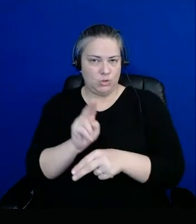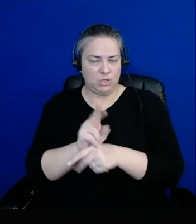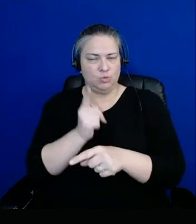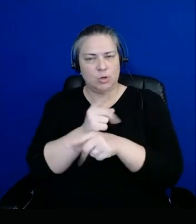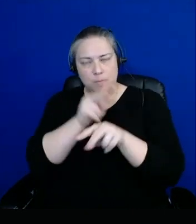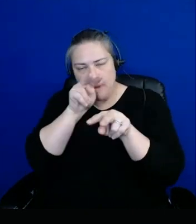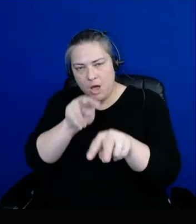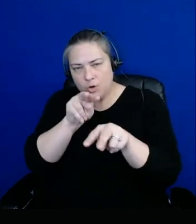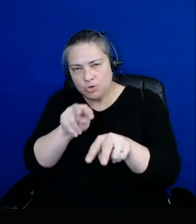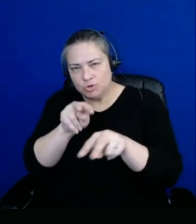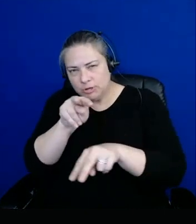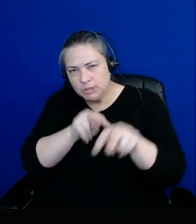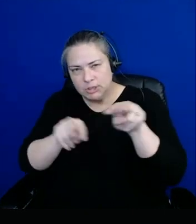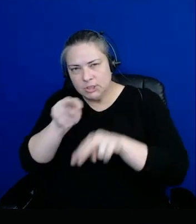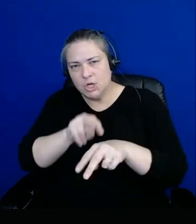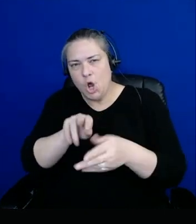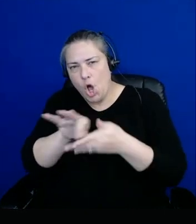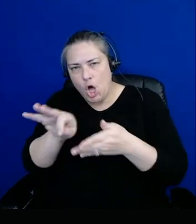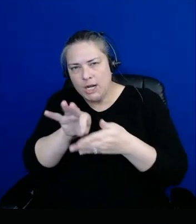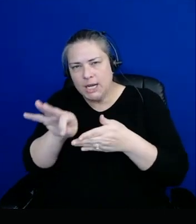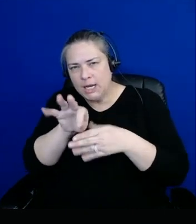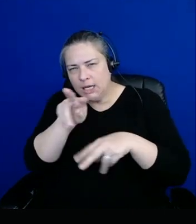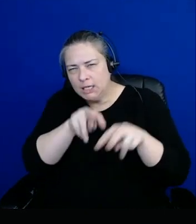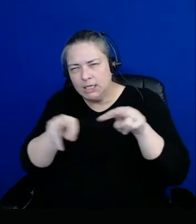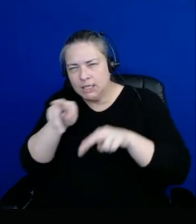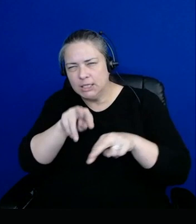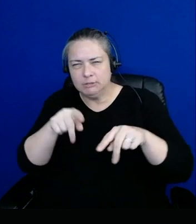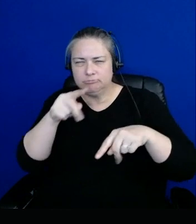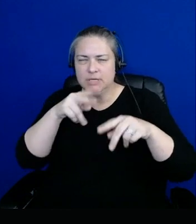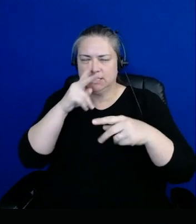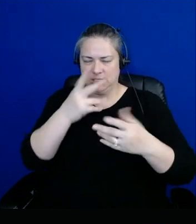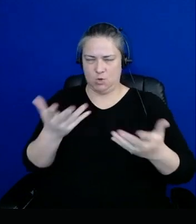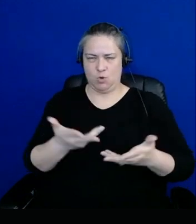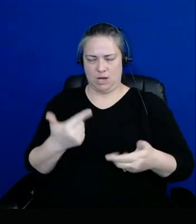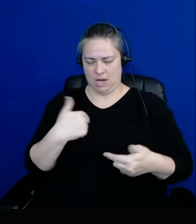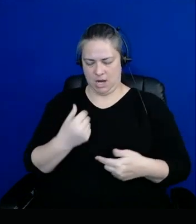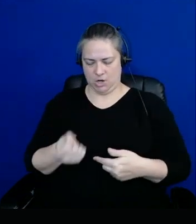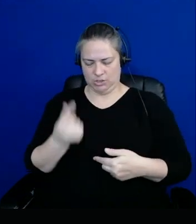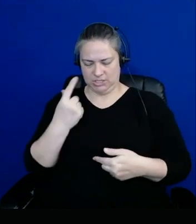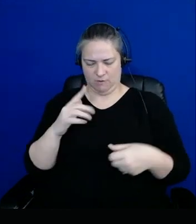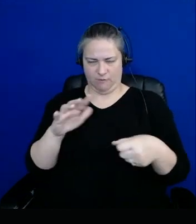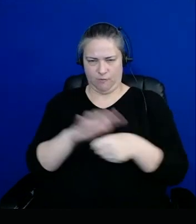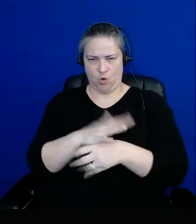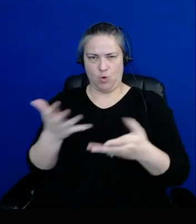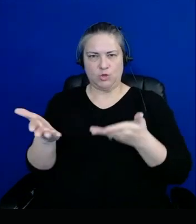and just the kinds of things to make sure that you understand what services are being used, and why they're